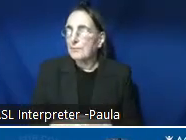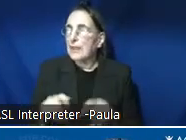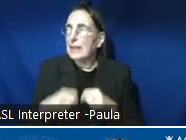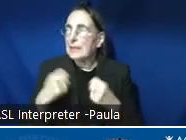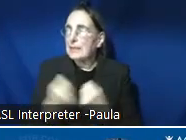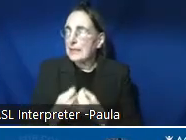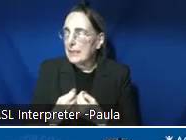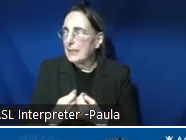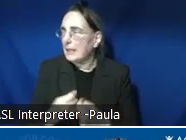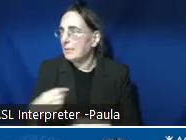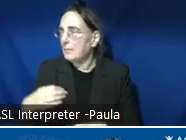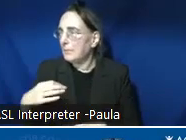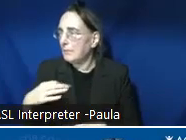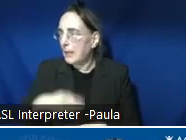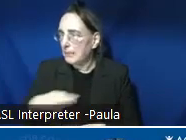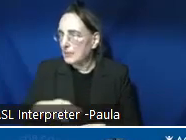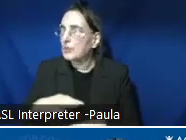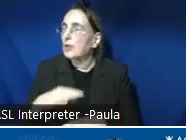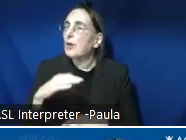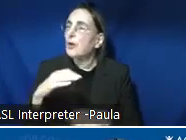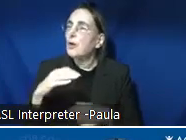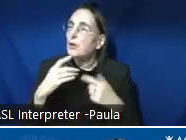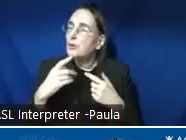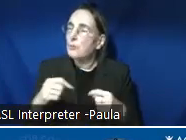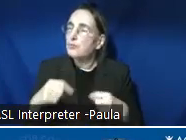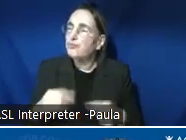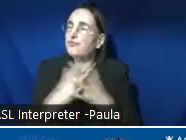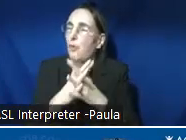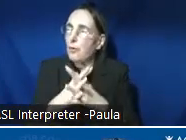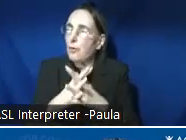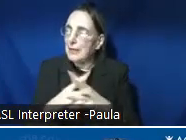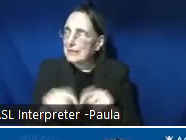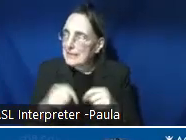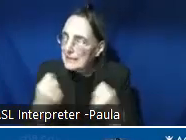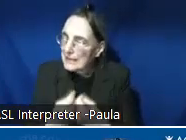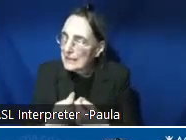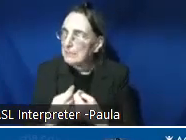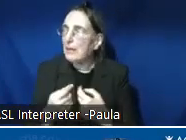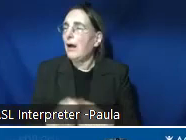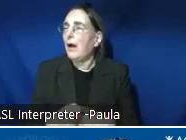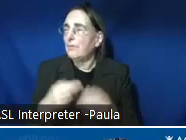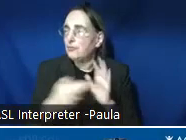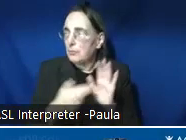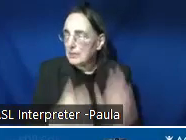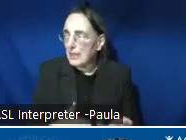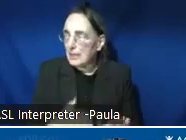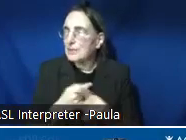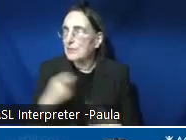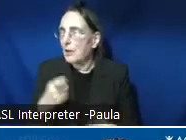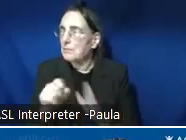form a core team of representatives from their state Medicaid agency, state and local housing and homeless agencies